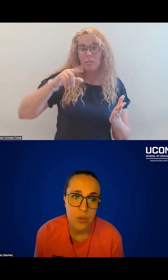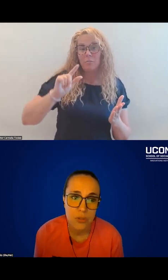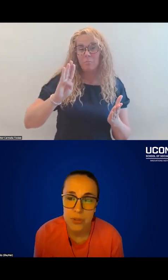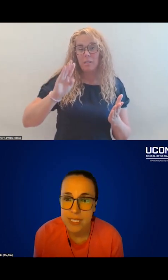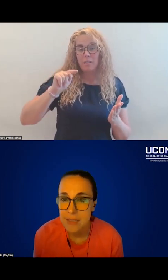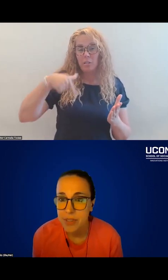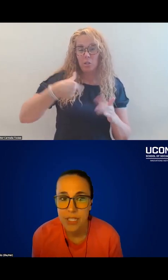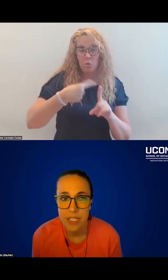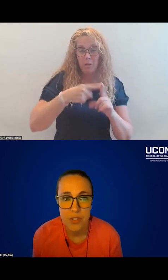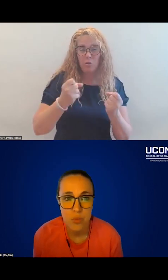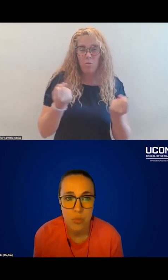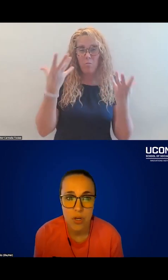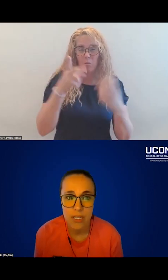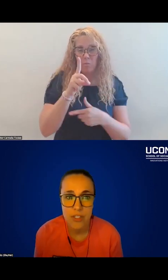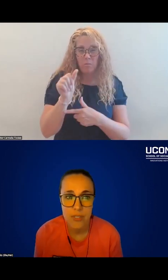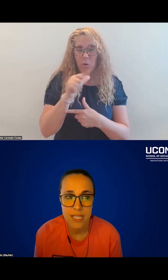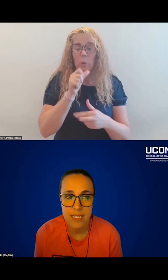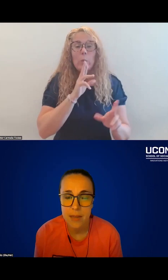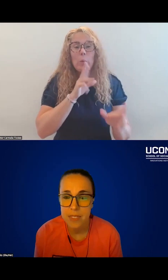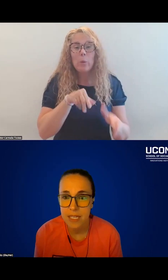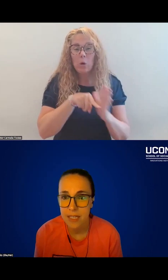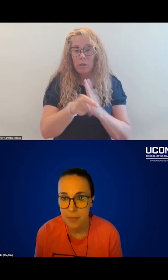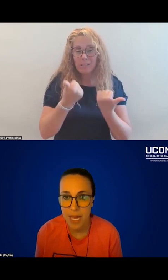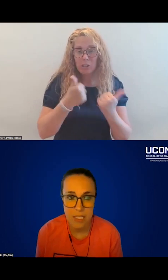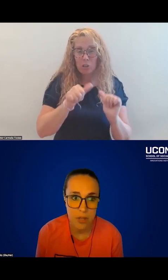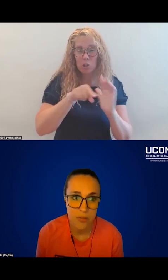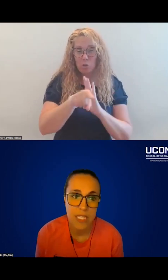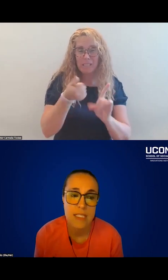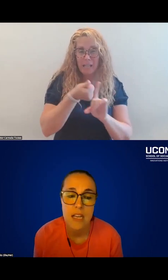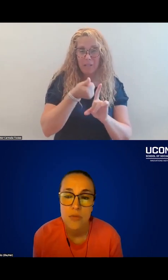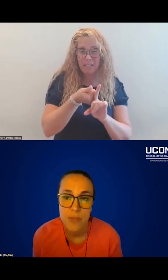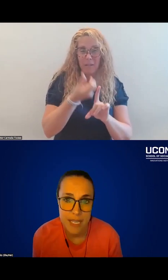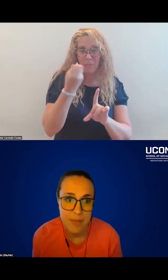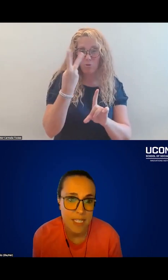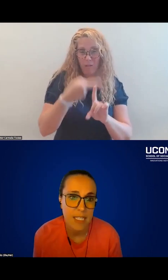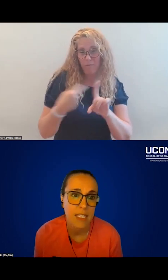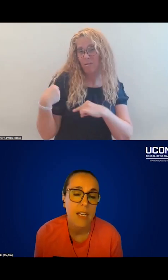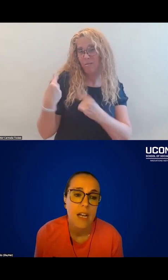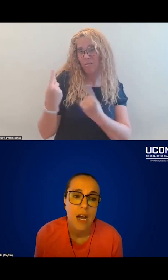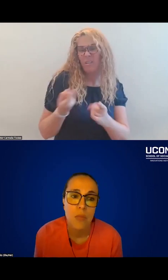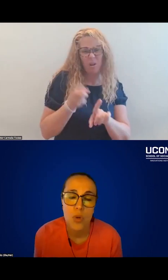MULTIPLE DISABILITIES, WHO WERE REPORTED FROM THE SAME STUDY,